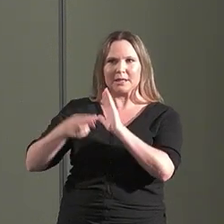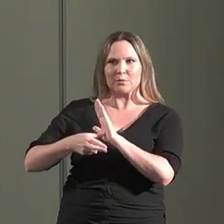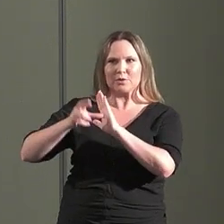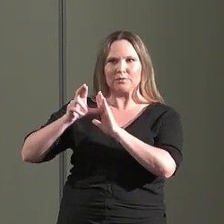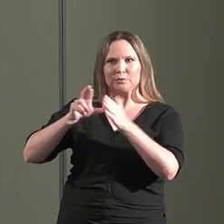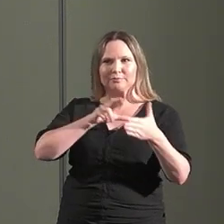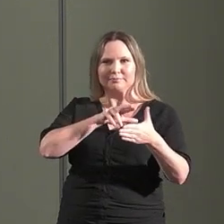we did before.